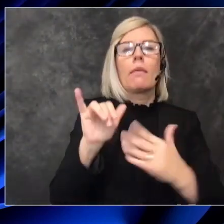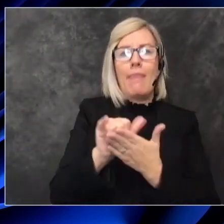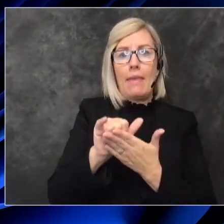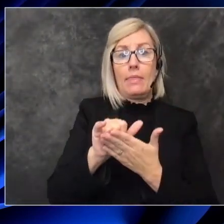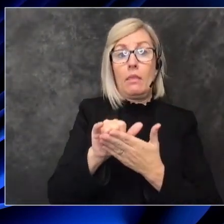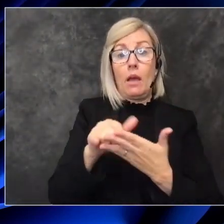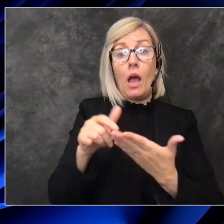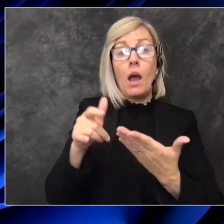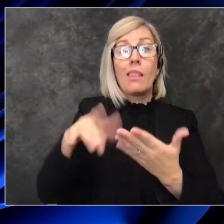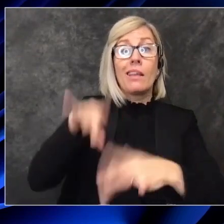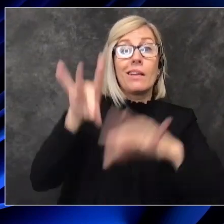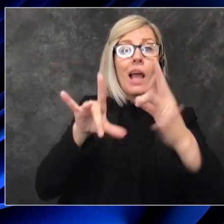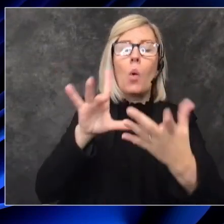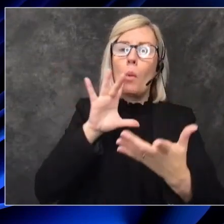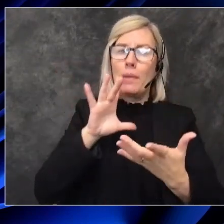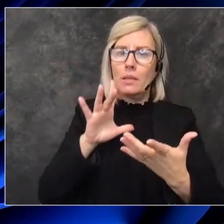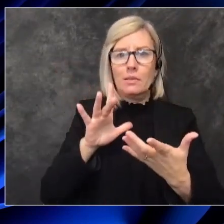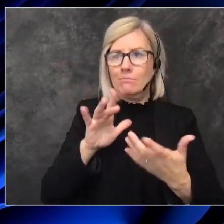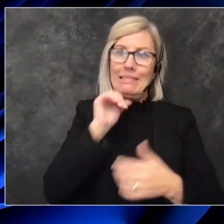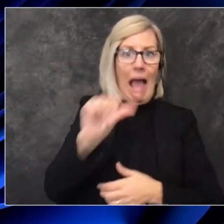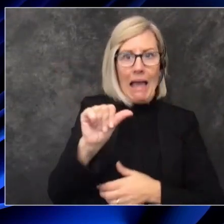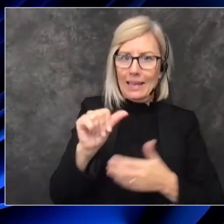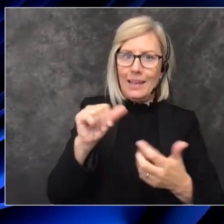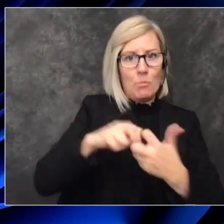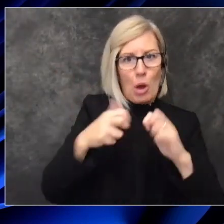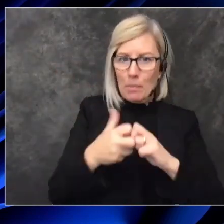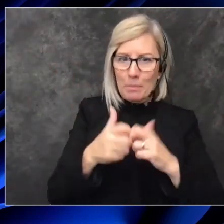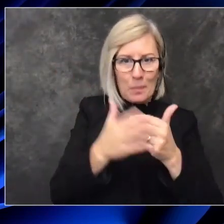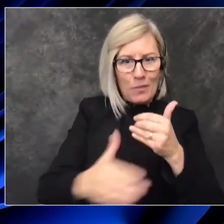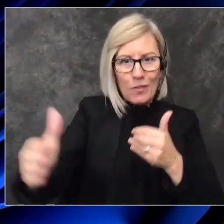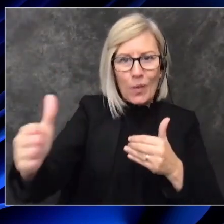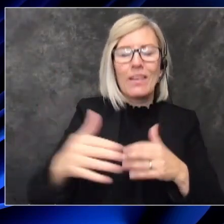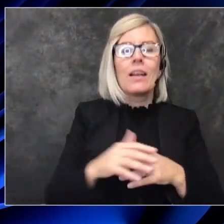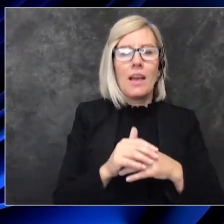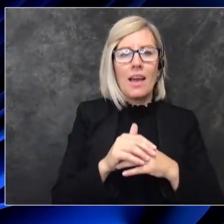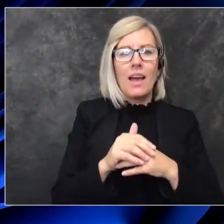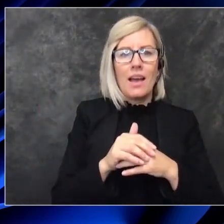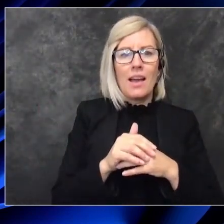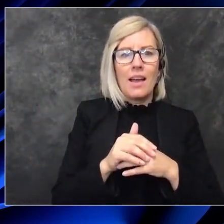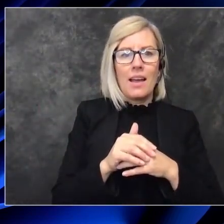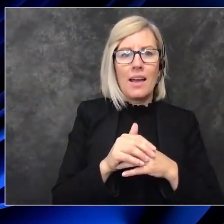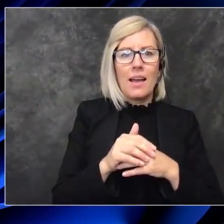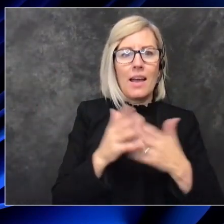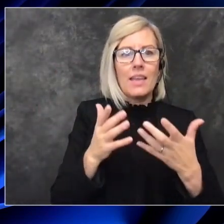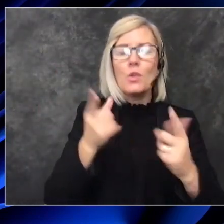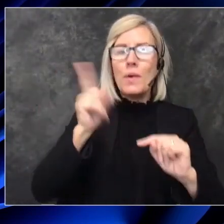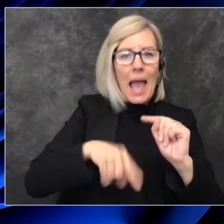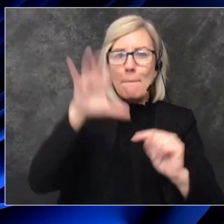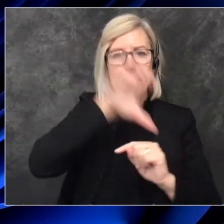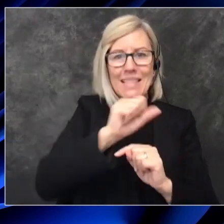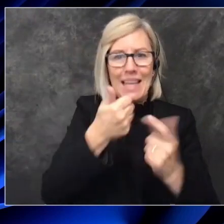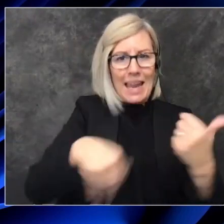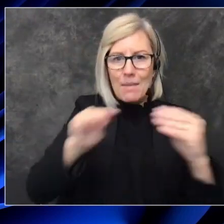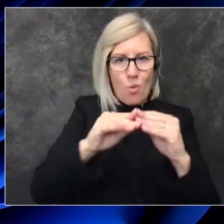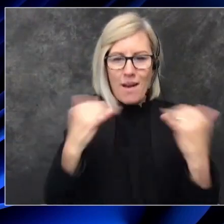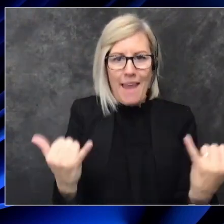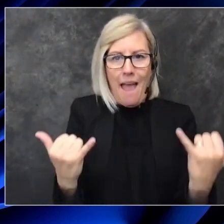the issue moving forward. It's like. I mean, maybe I've just gotten eye for it, but you just can't miss accessibility now on Windows 11. It's really right there,